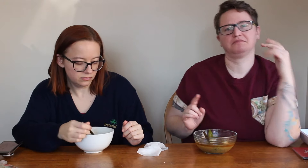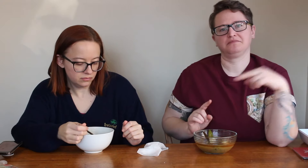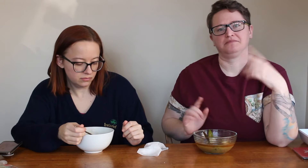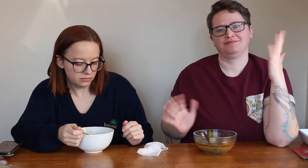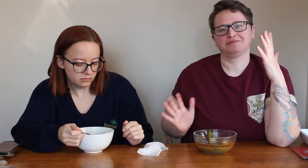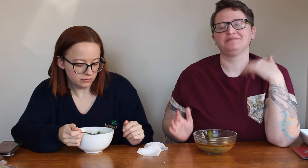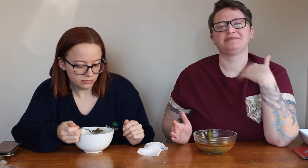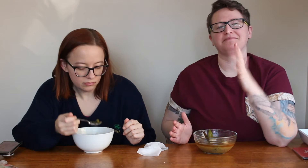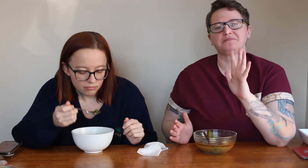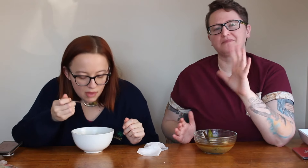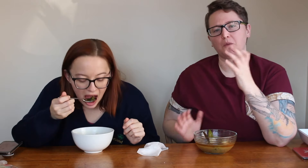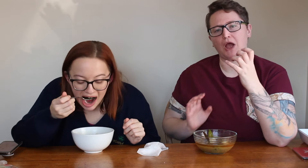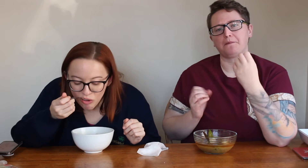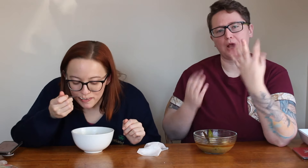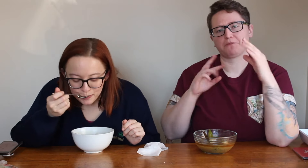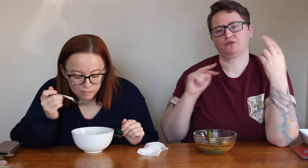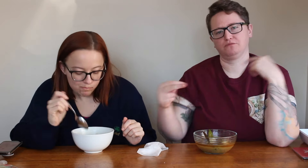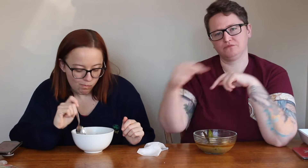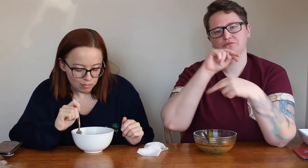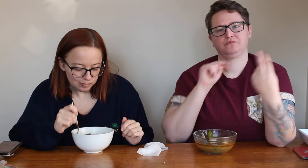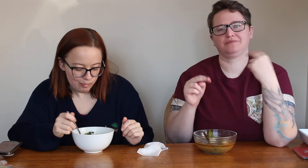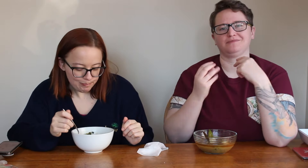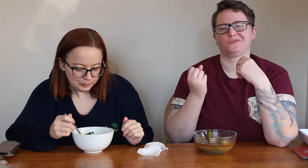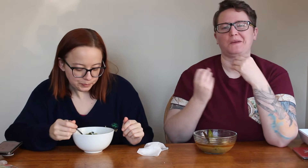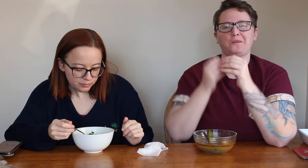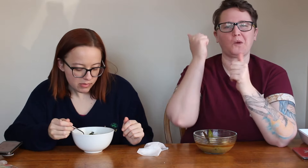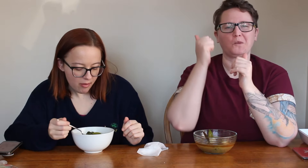You know especially English is fine I think that's that's good, but